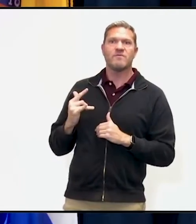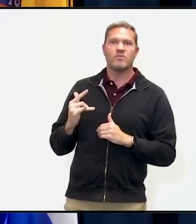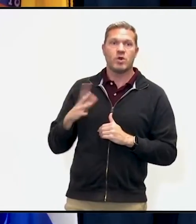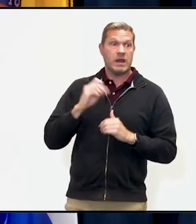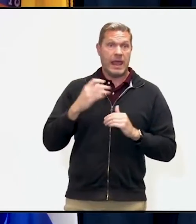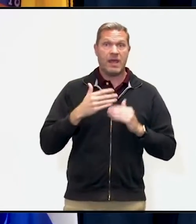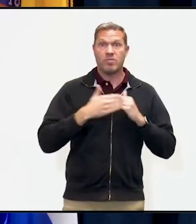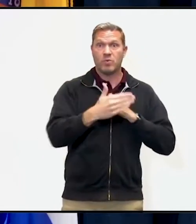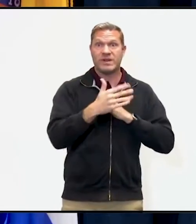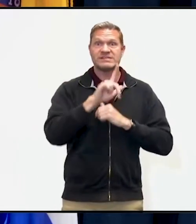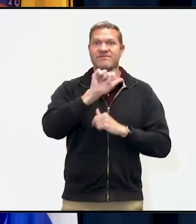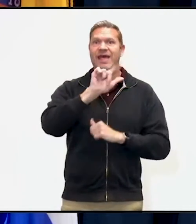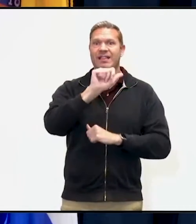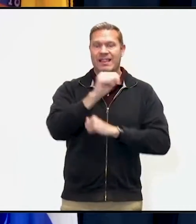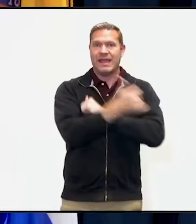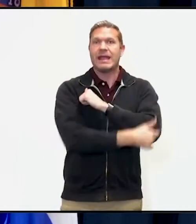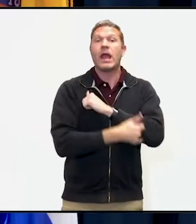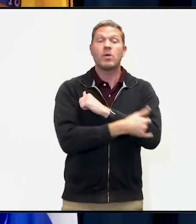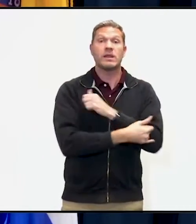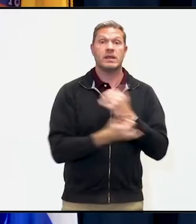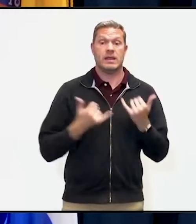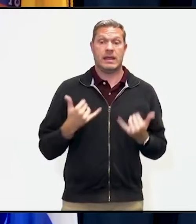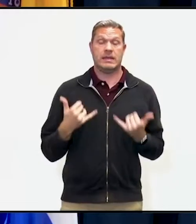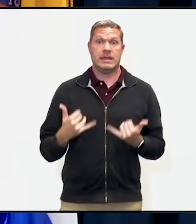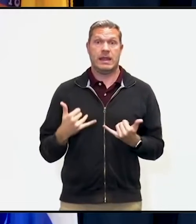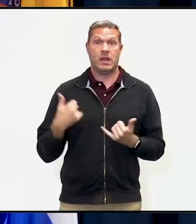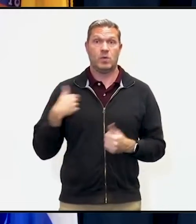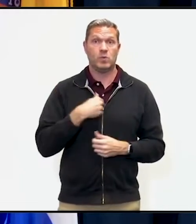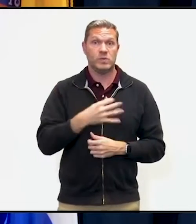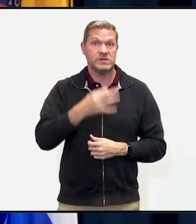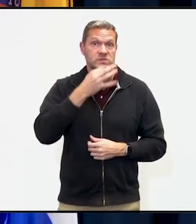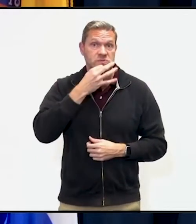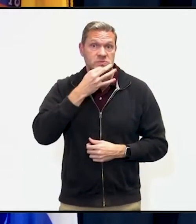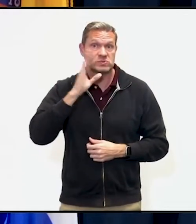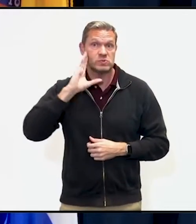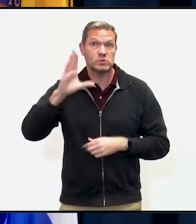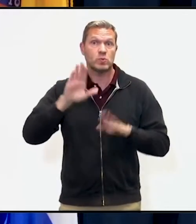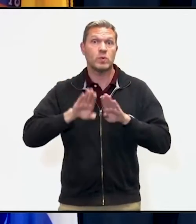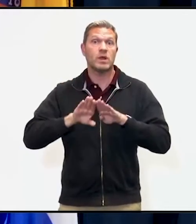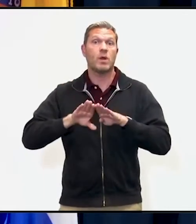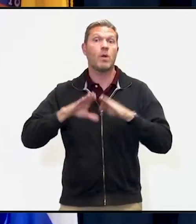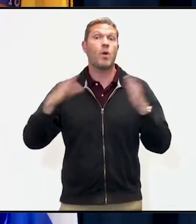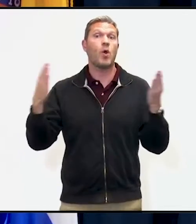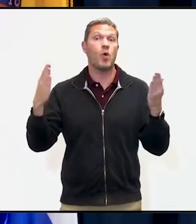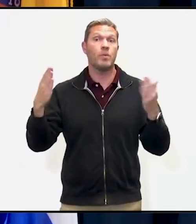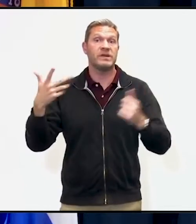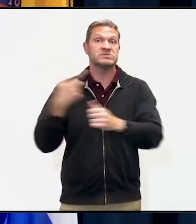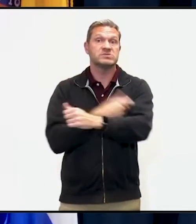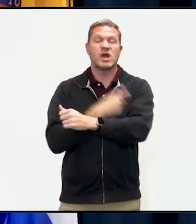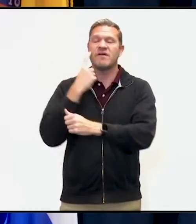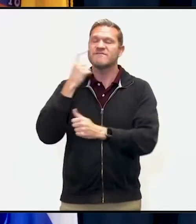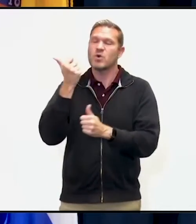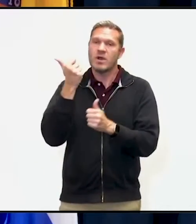And of course we are now getting ready for opening up our eligibility to everyone or anyone that wants a vaccine.